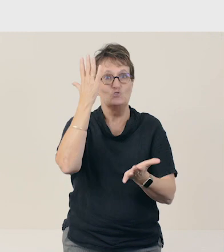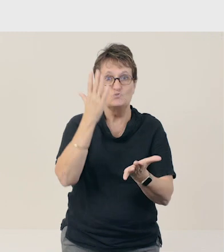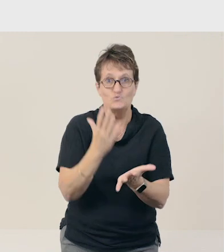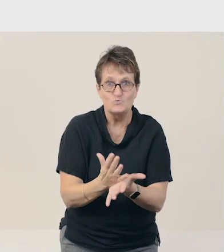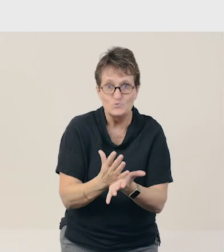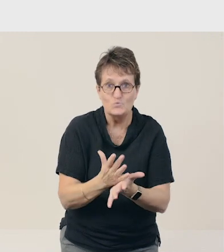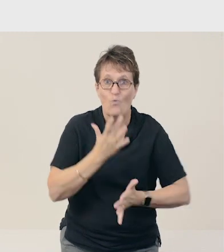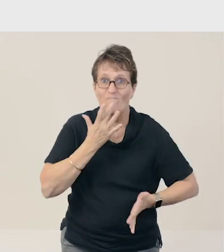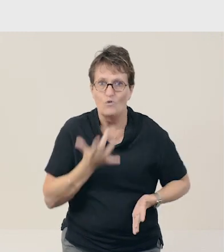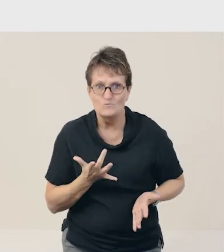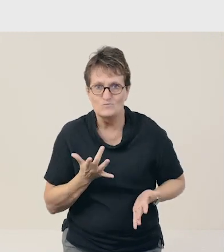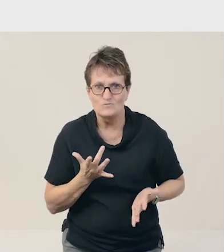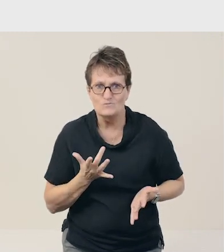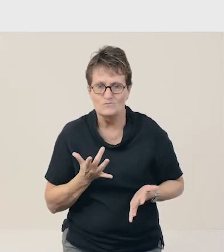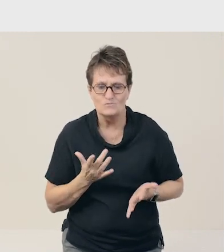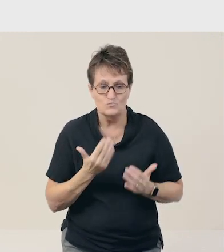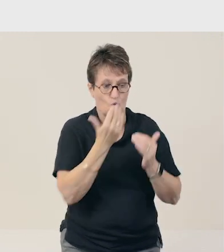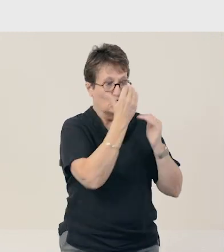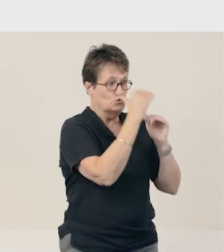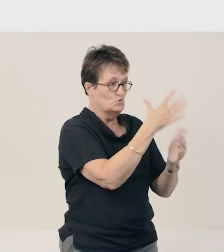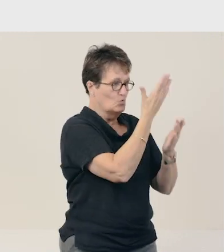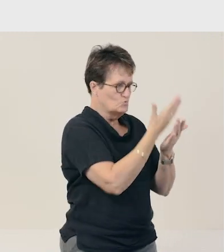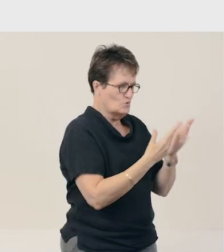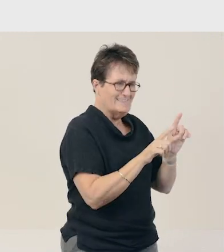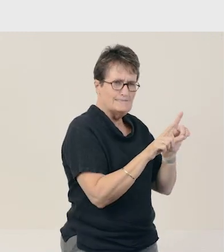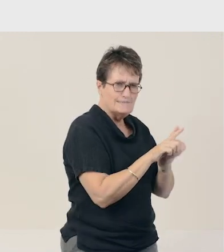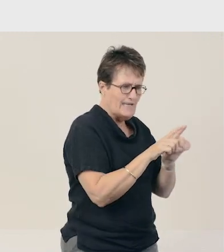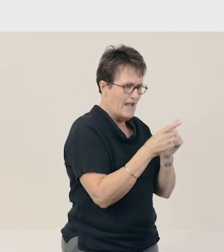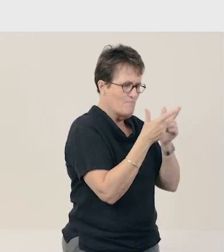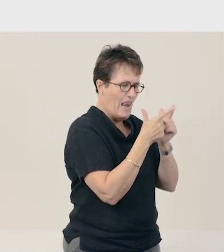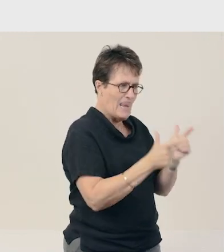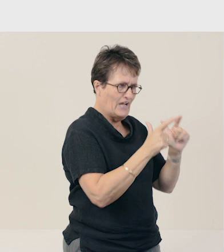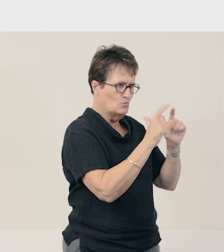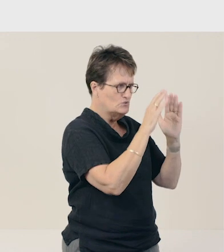Short stories share the same language features as novels.